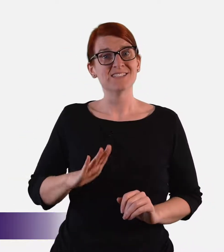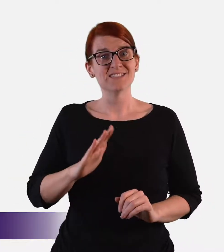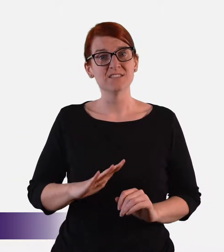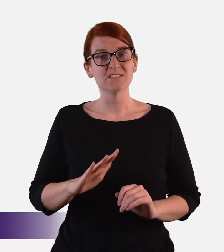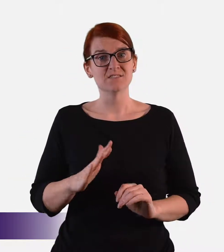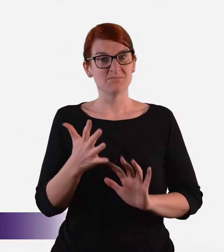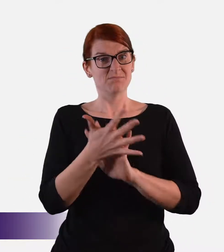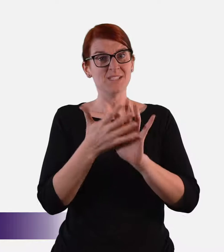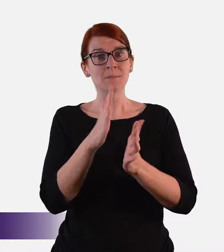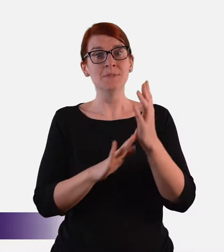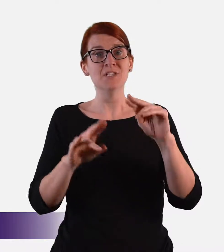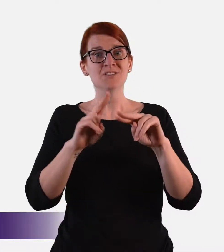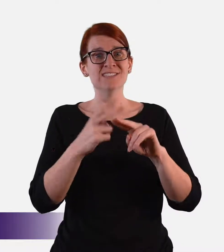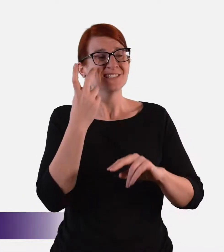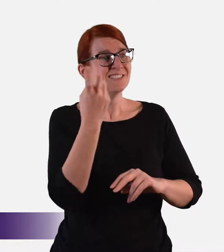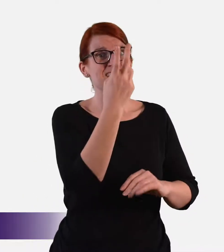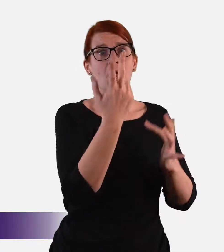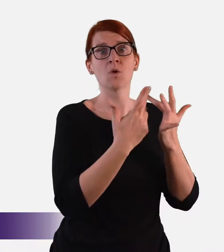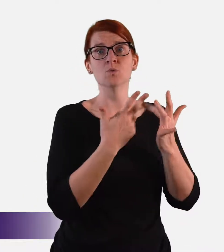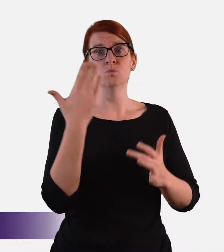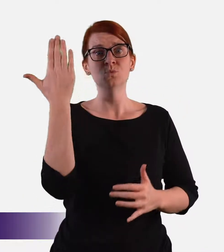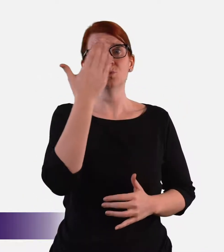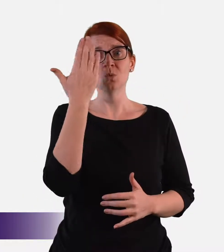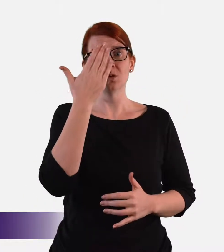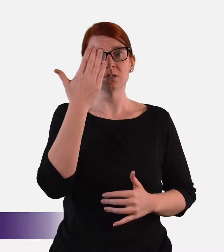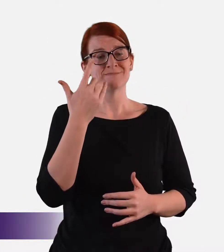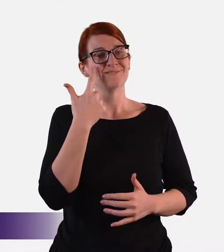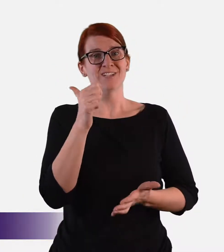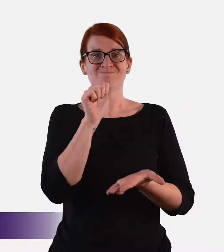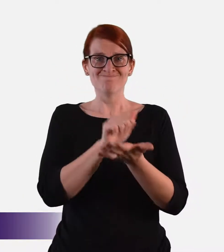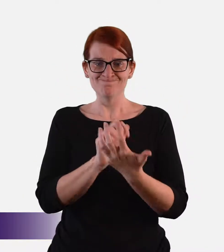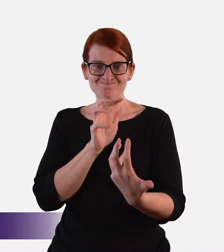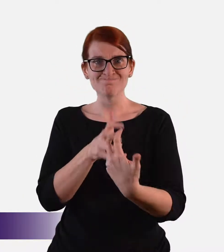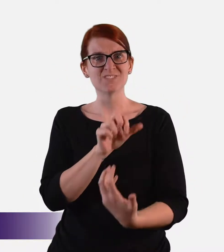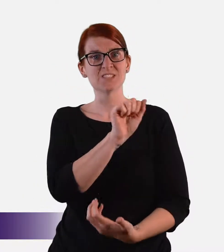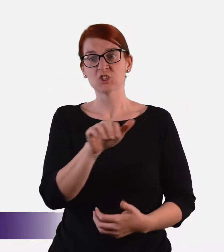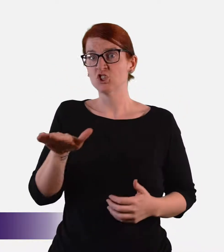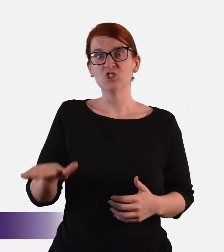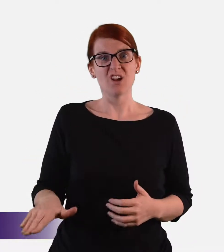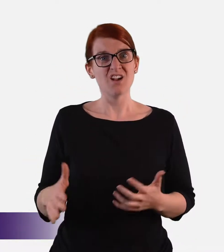with parents then forced to pursue enrolment in schools for specific purposes (SSPs),